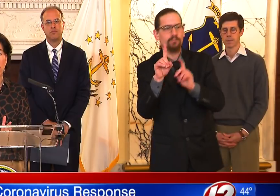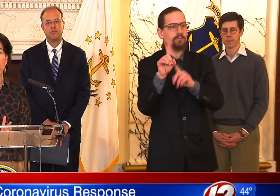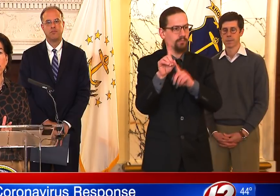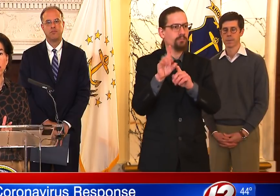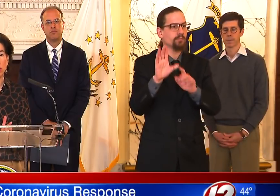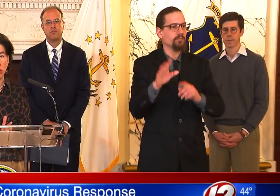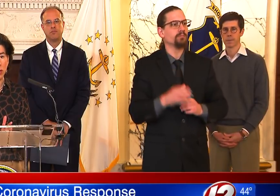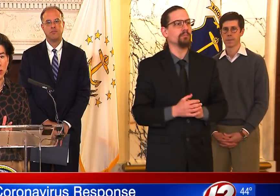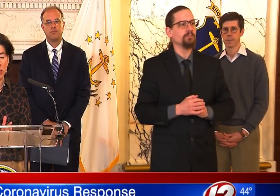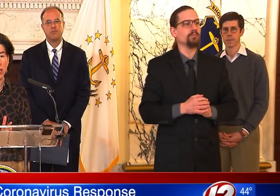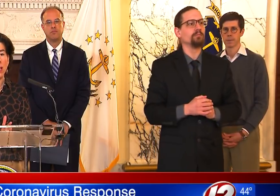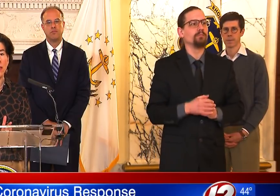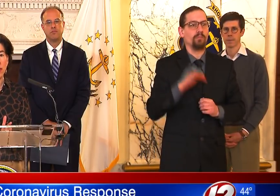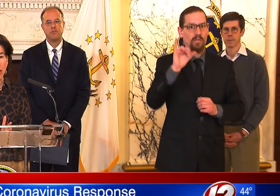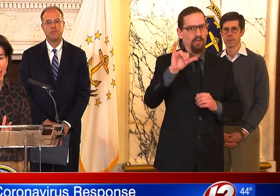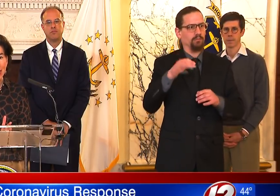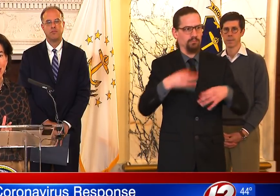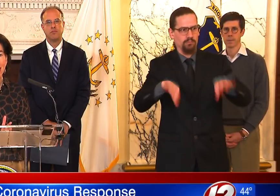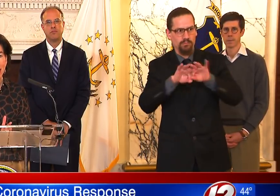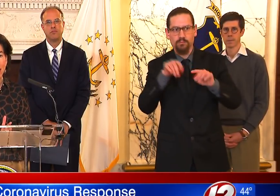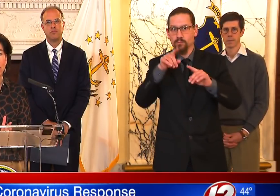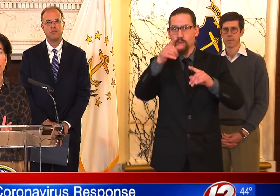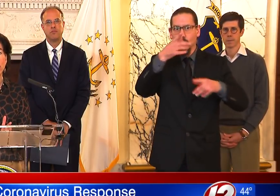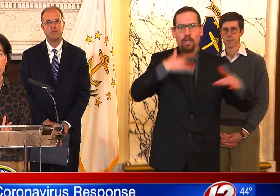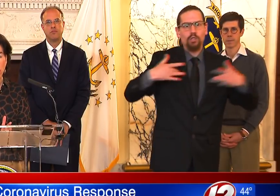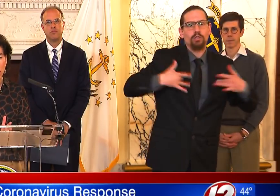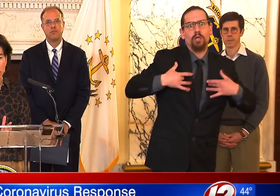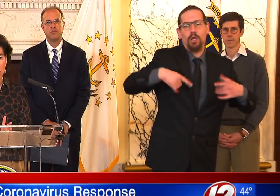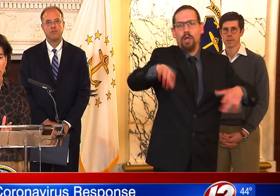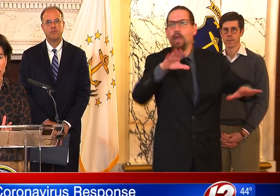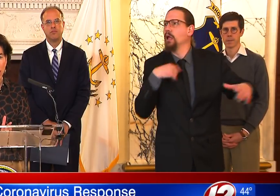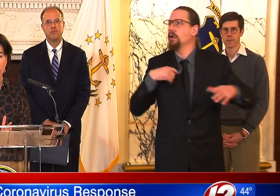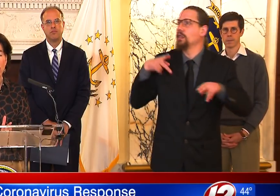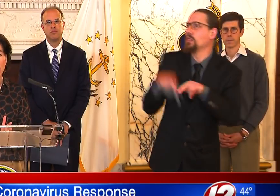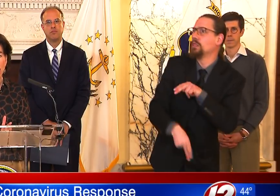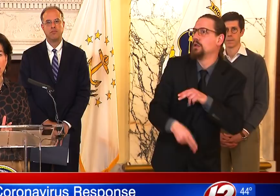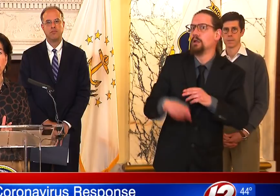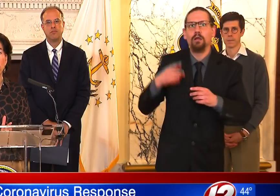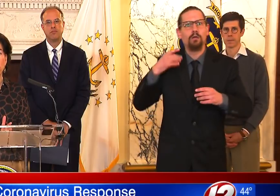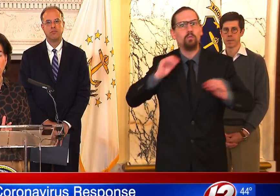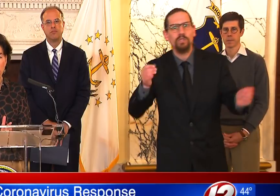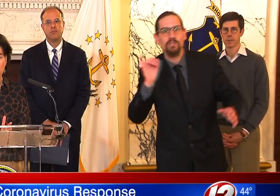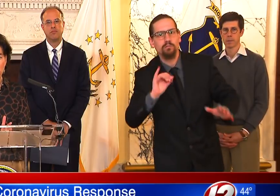INSURANCE. I AM SAYING THAT TO COMMERCIAL